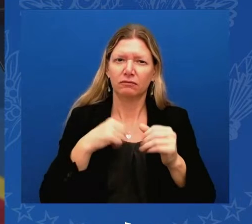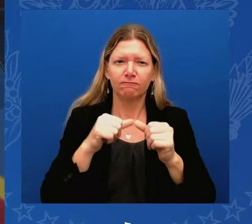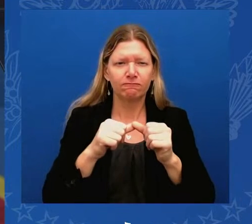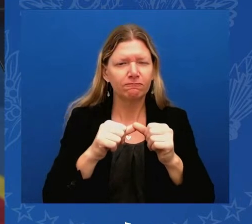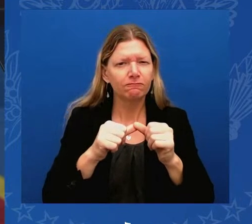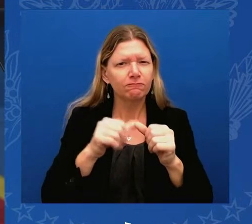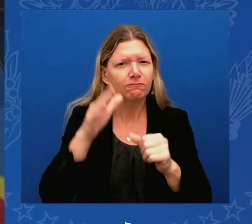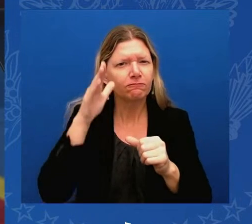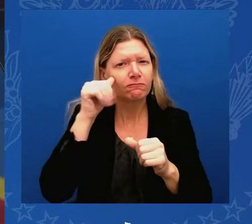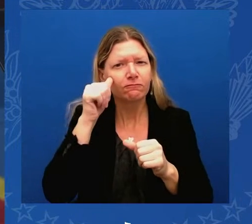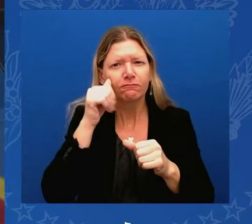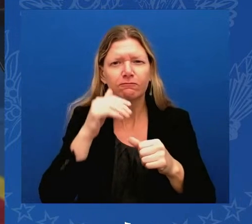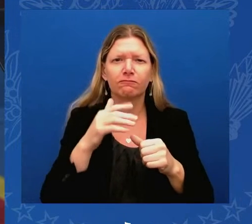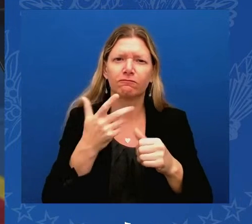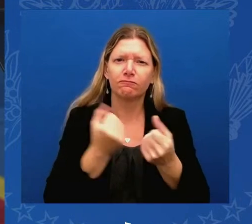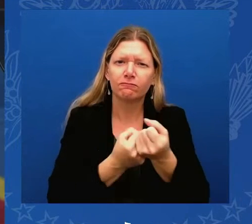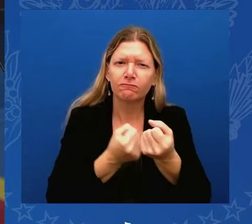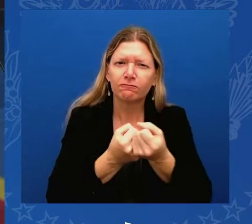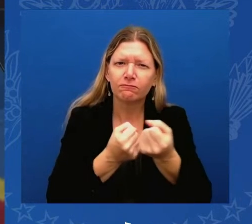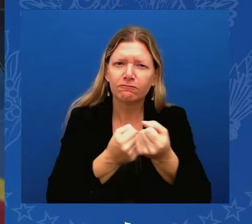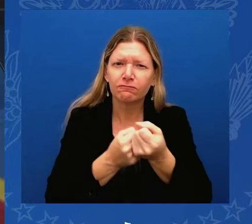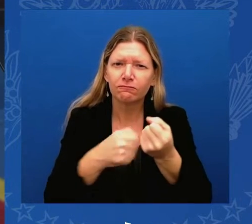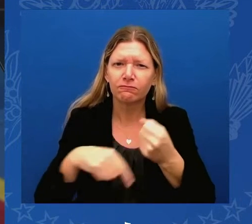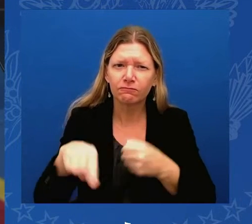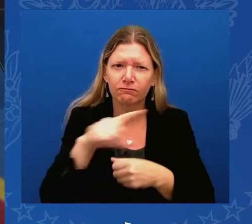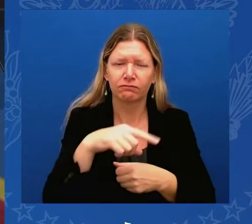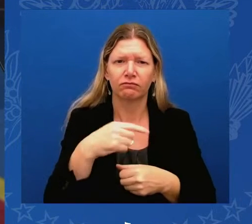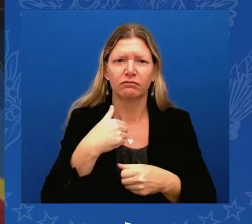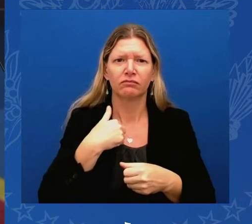can chase your dreams and grow the economy.